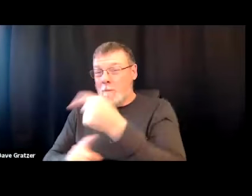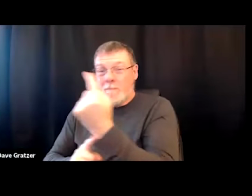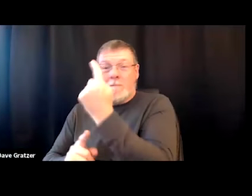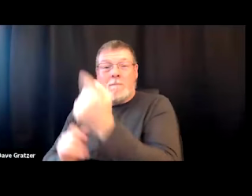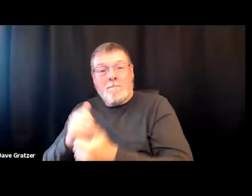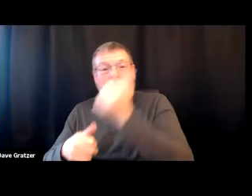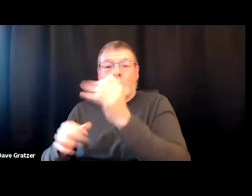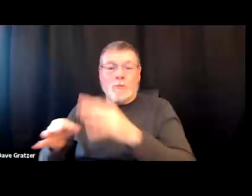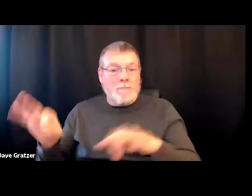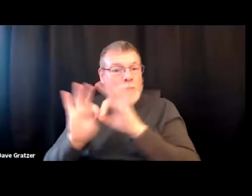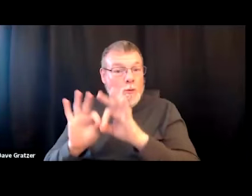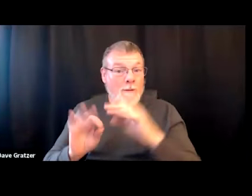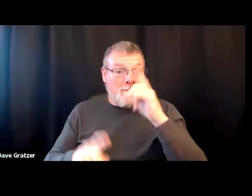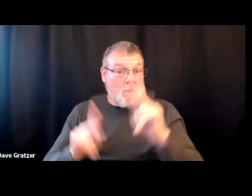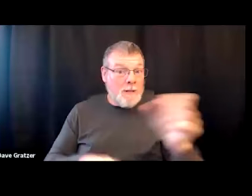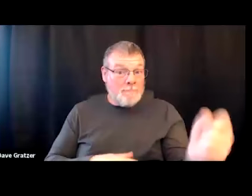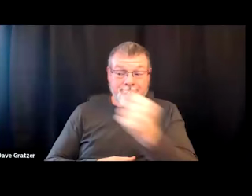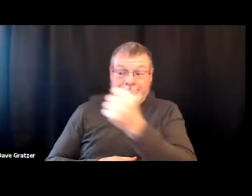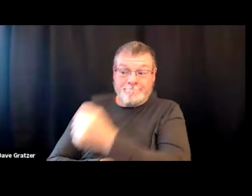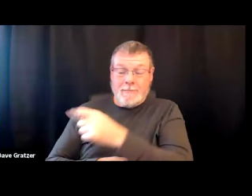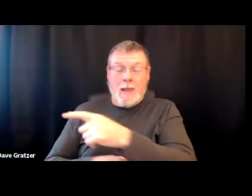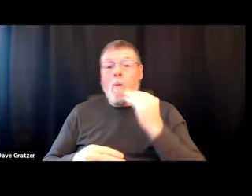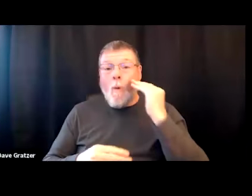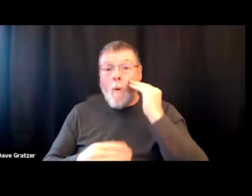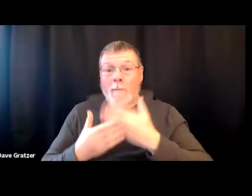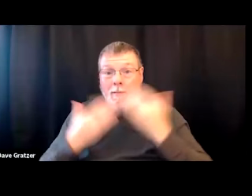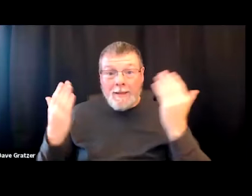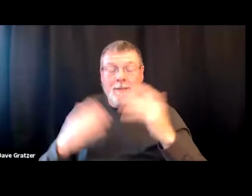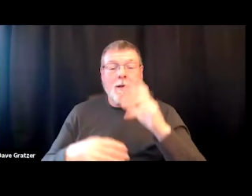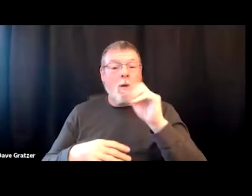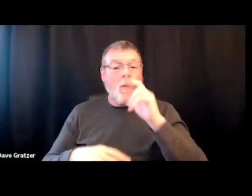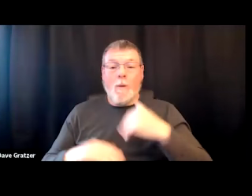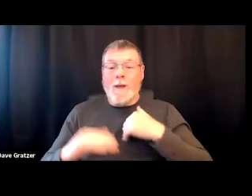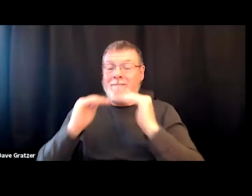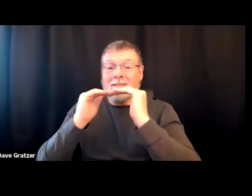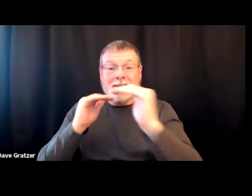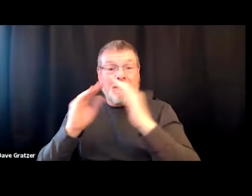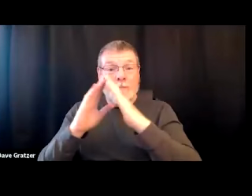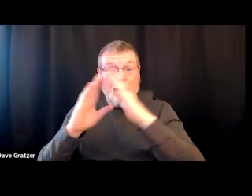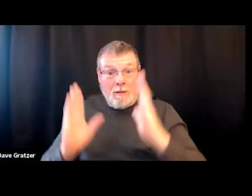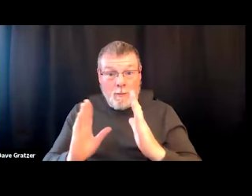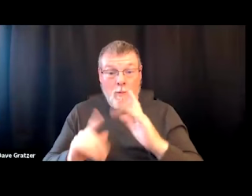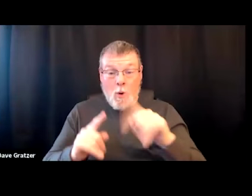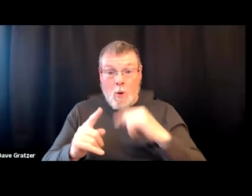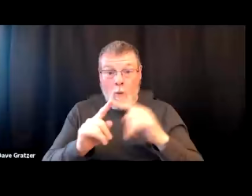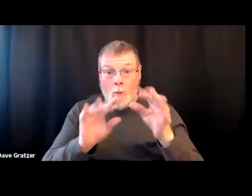As we look at reentry for people that have a history of homelessness or don't have stable housing at point of release,